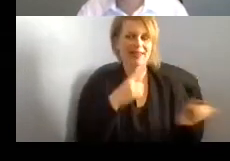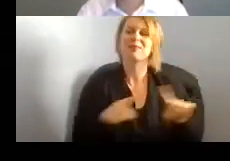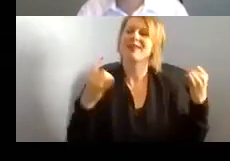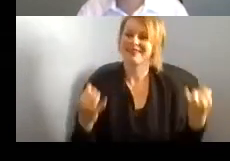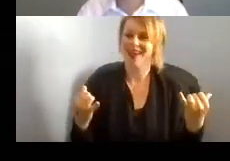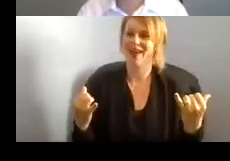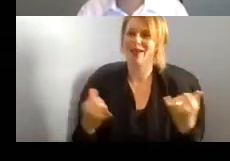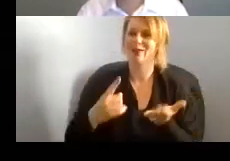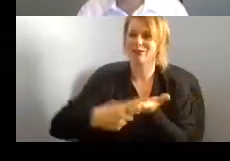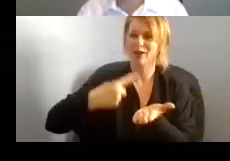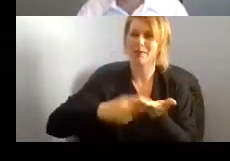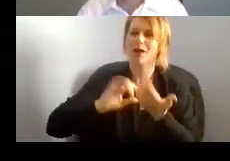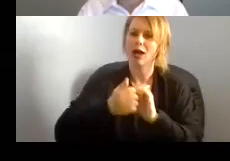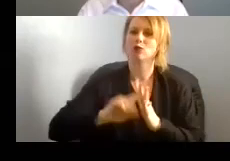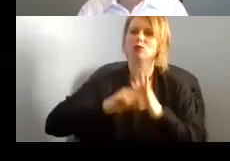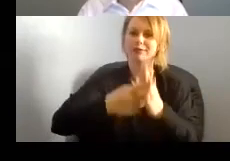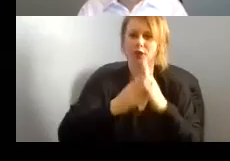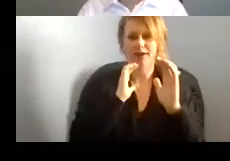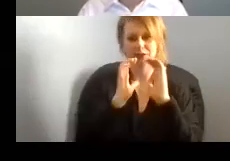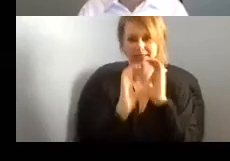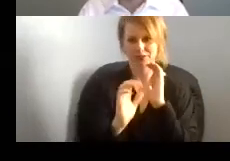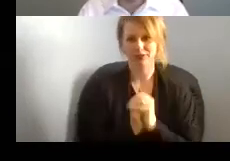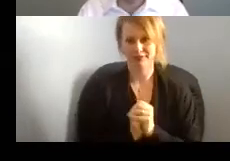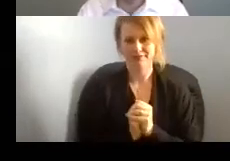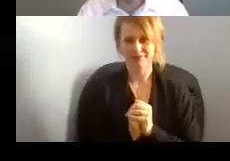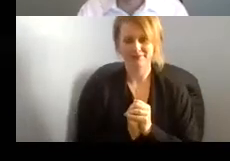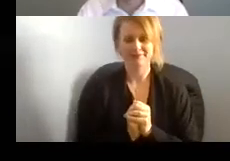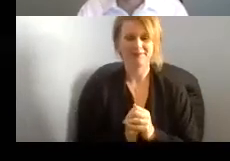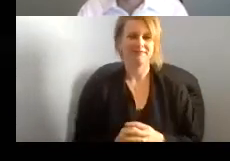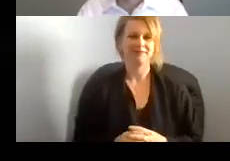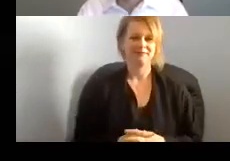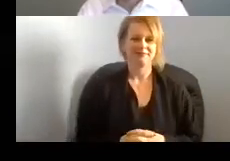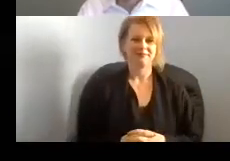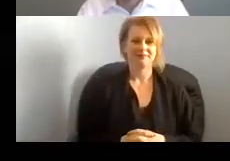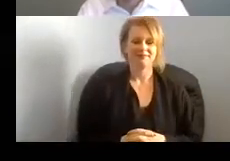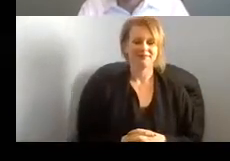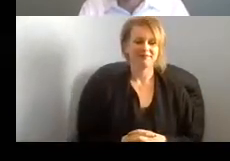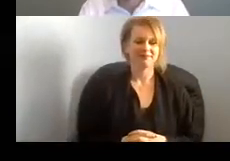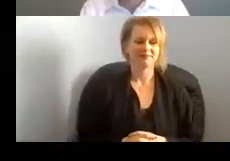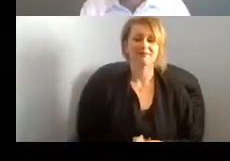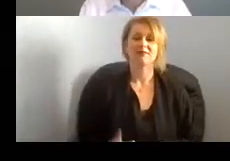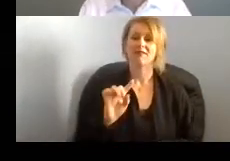you can start the conversation when are you are ready to do that. The first thing is express concern.